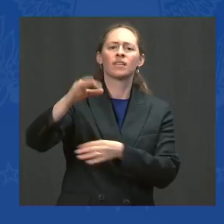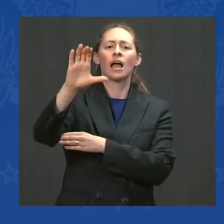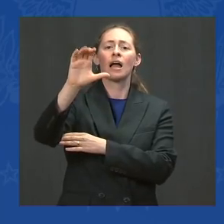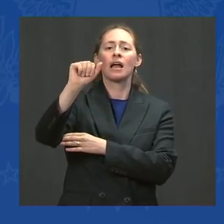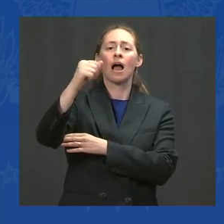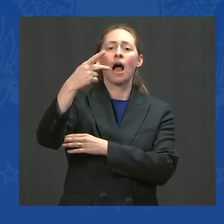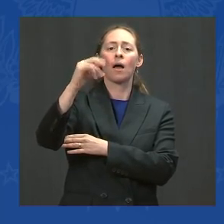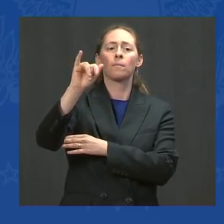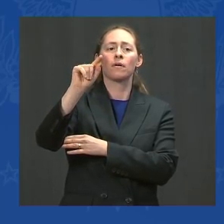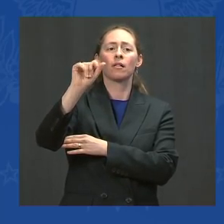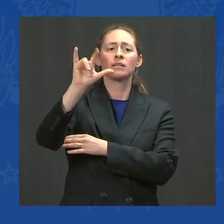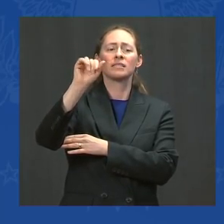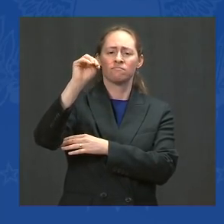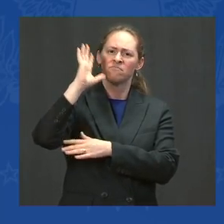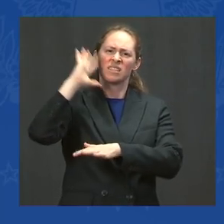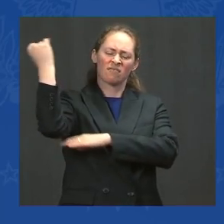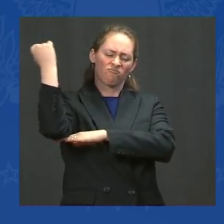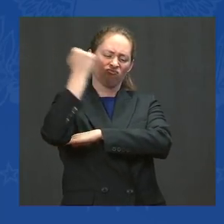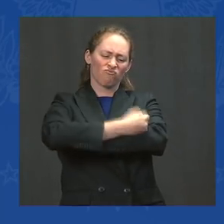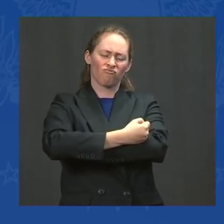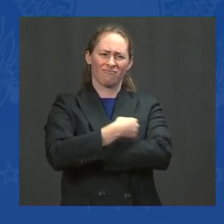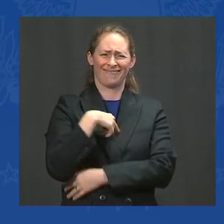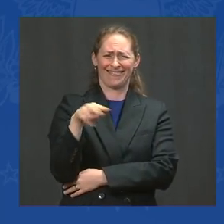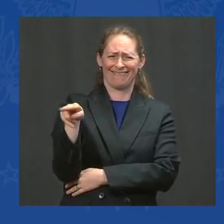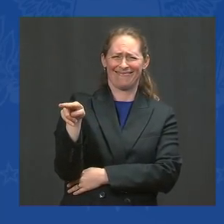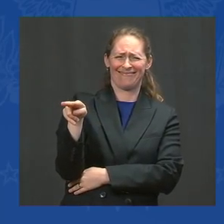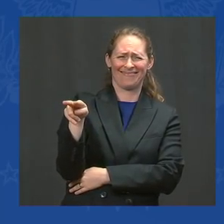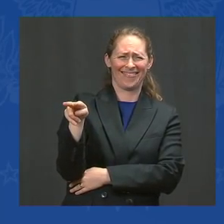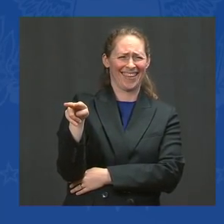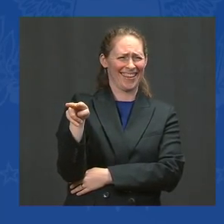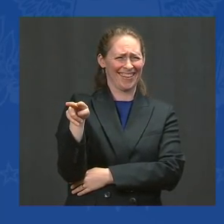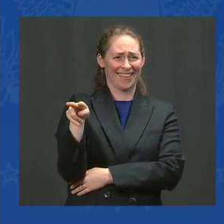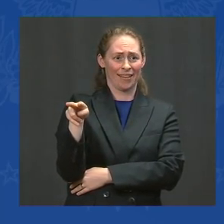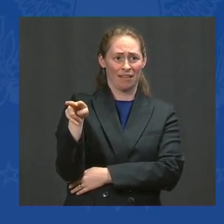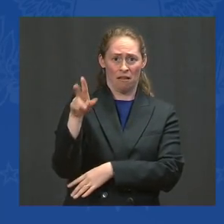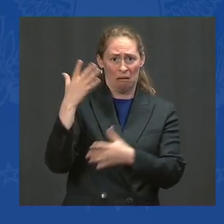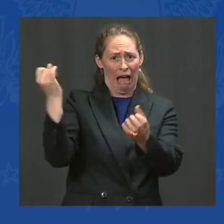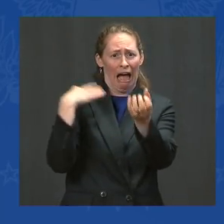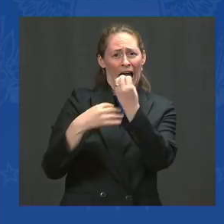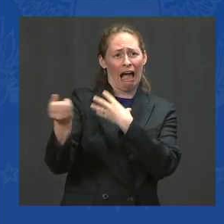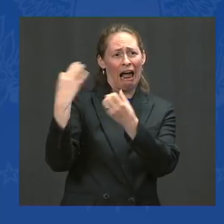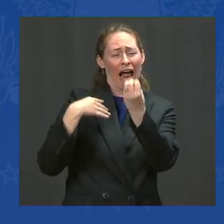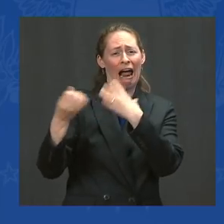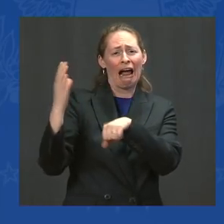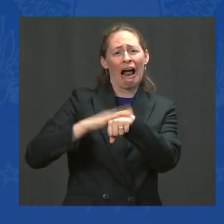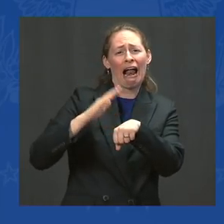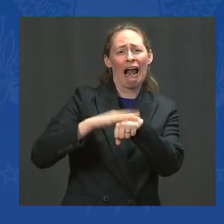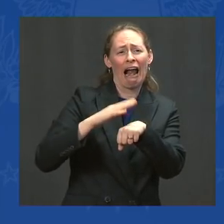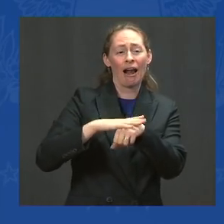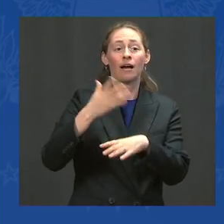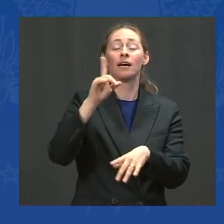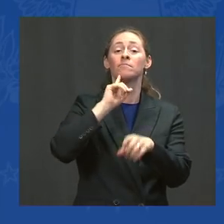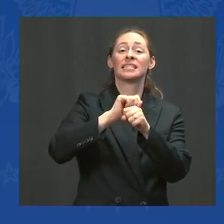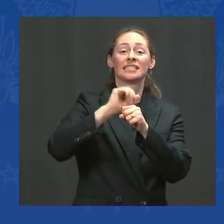but we've heard -- we've heard it an awful lot. Well, in six months into my administration, the U.S. economy has experienced